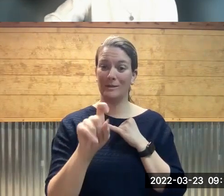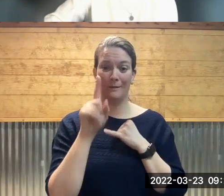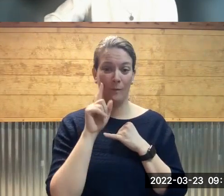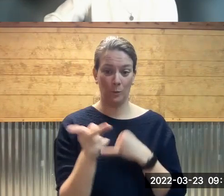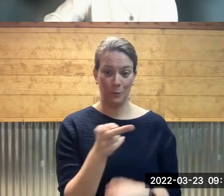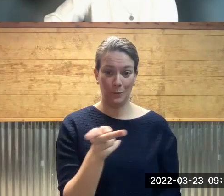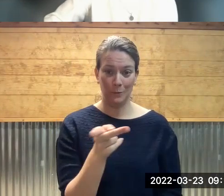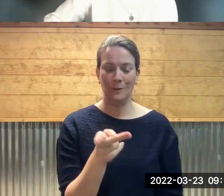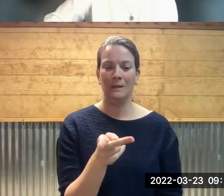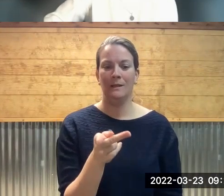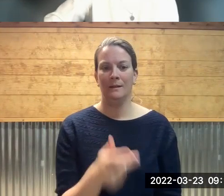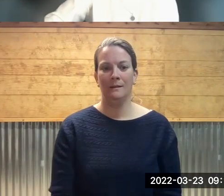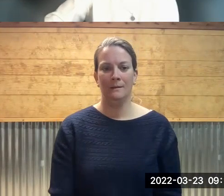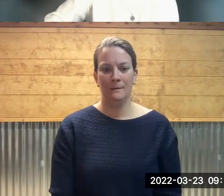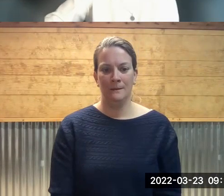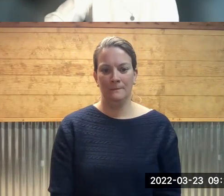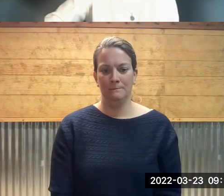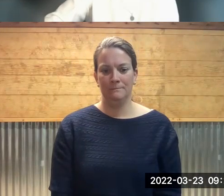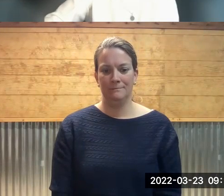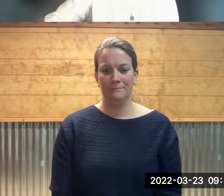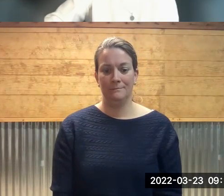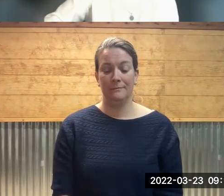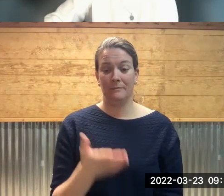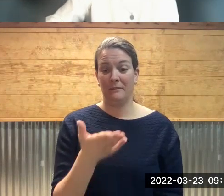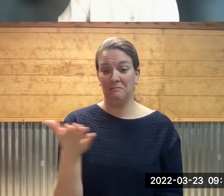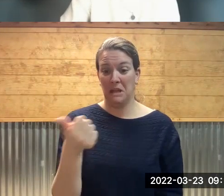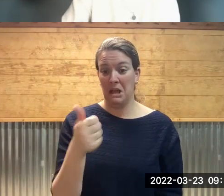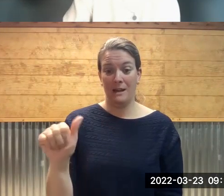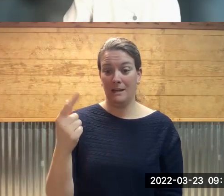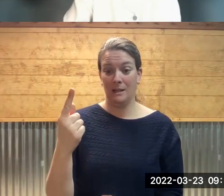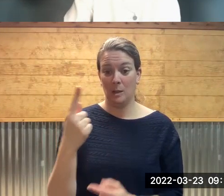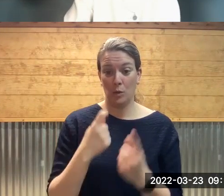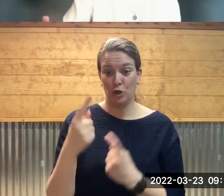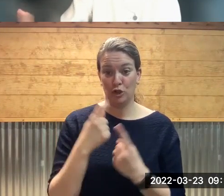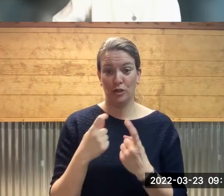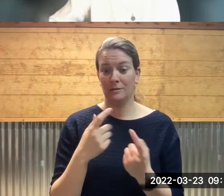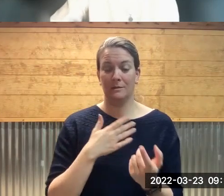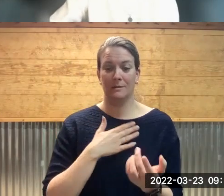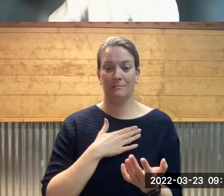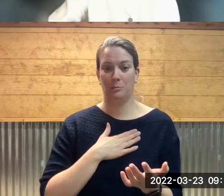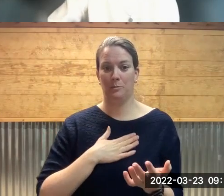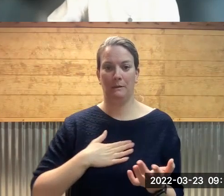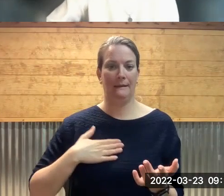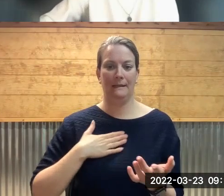So this is your queue. If you have any questions, please feel free to, you know. Either raise your virtual hand.